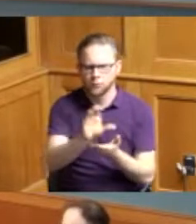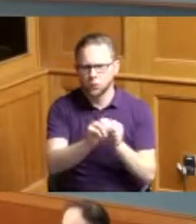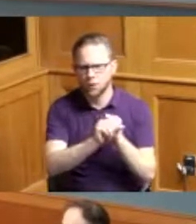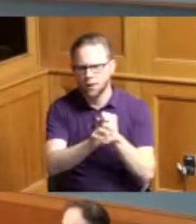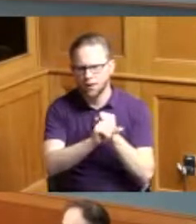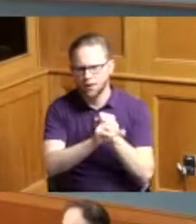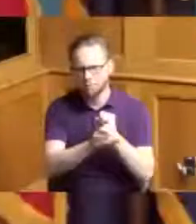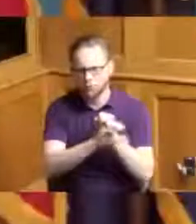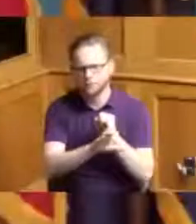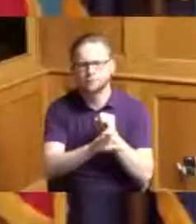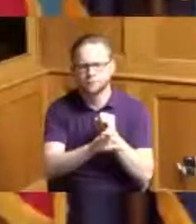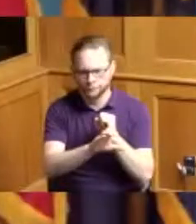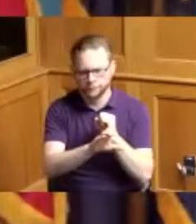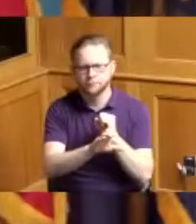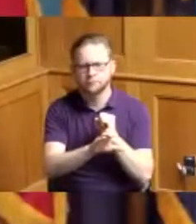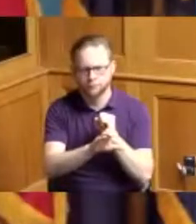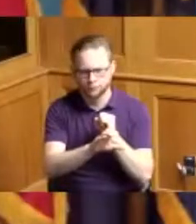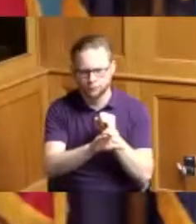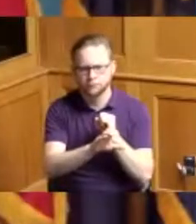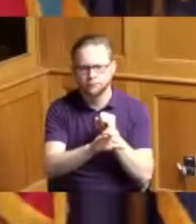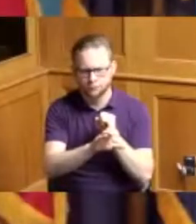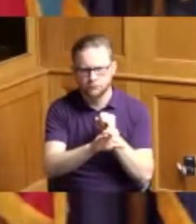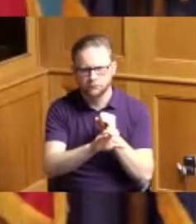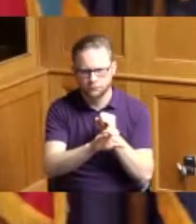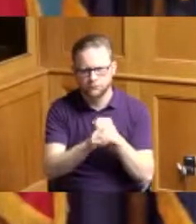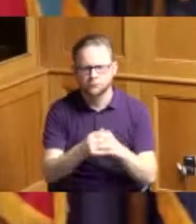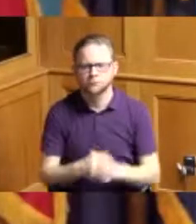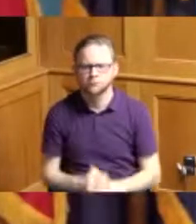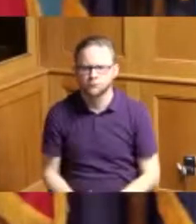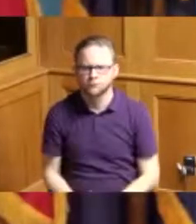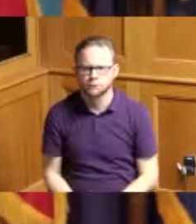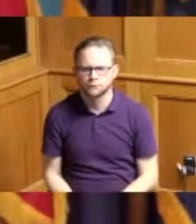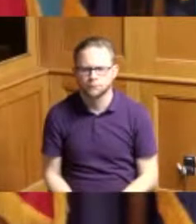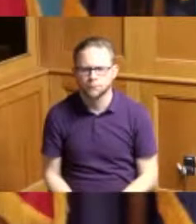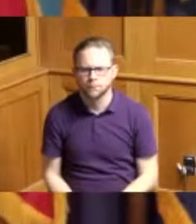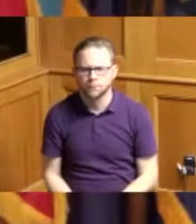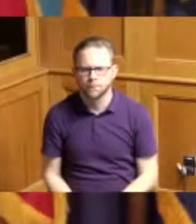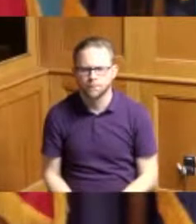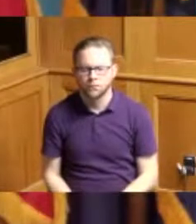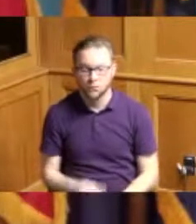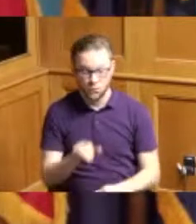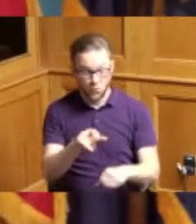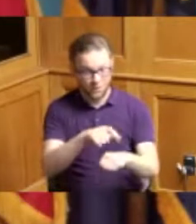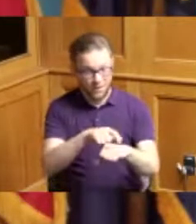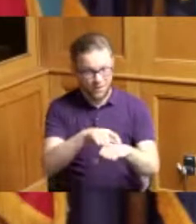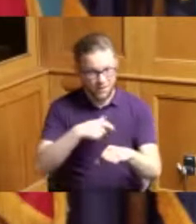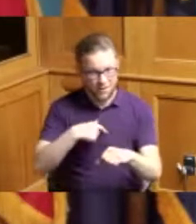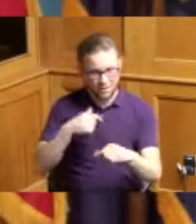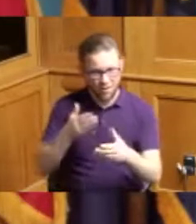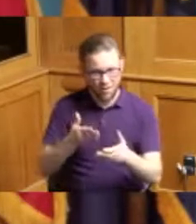marketing and one of the things I had raised to the administrator how do we keep something like